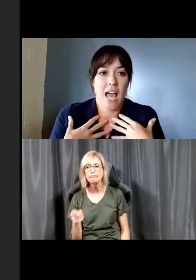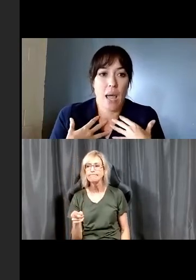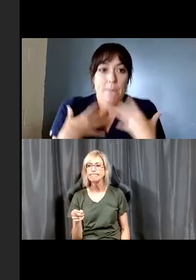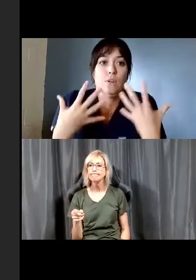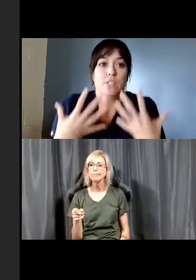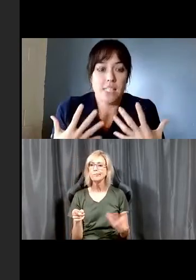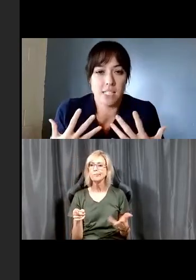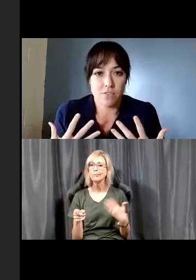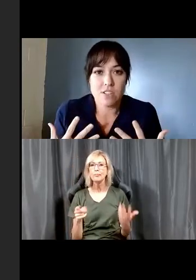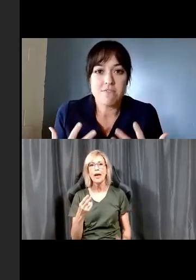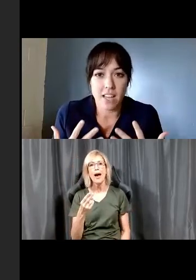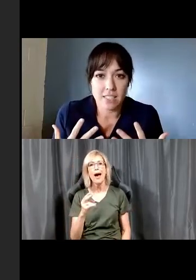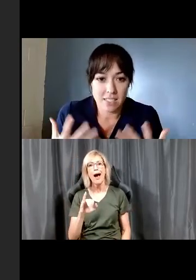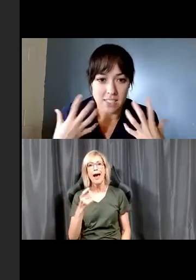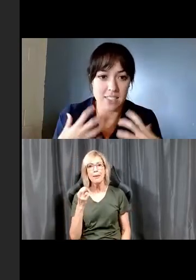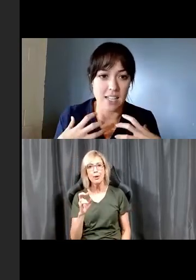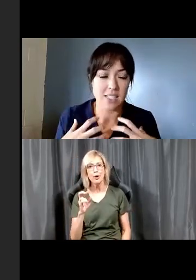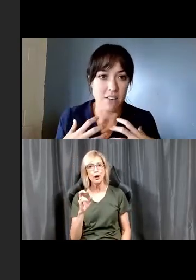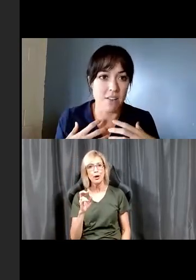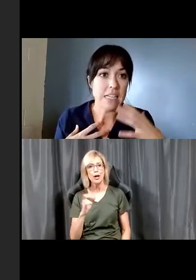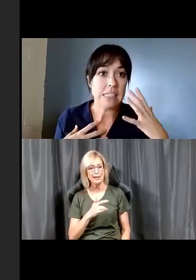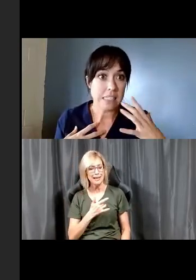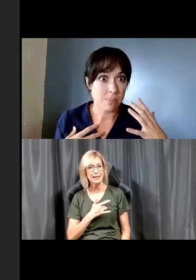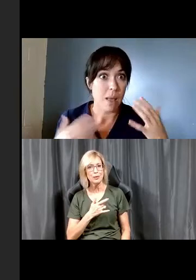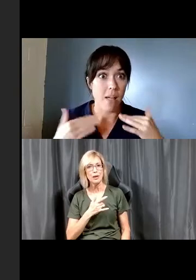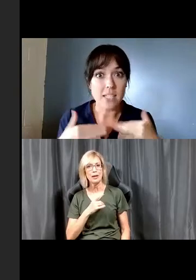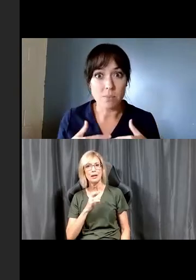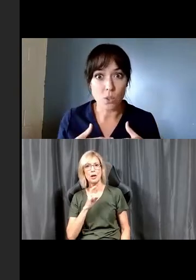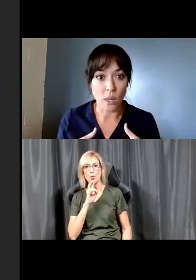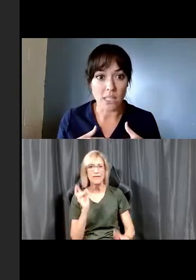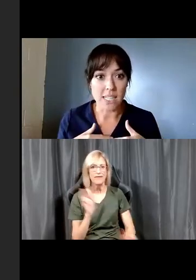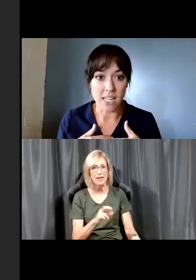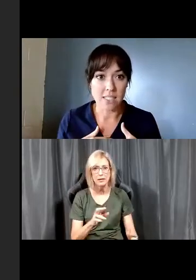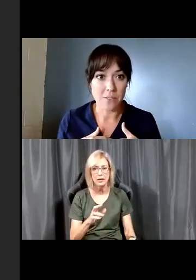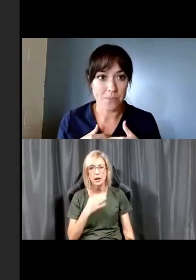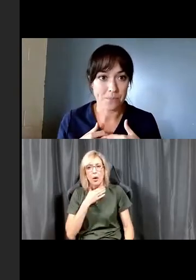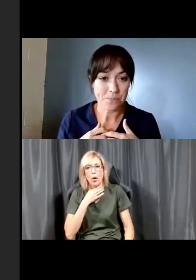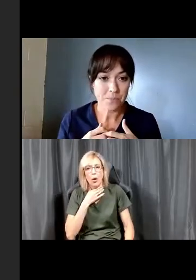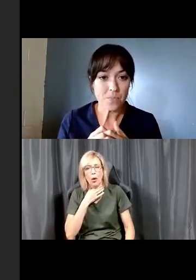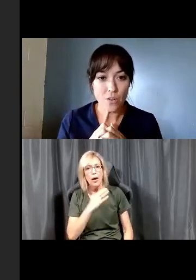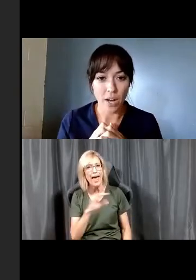hypersensitive reflection to the sense of smell and subsequently taste. Right?